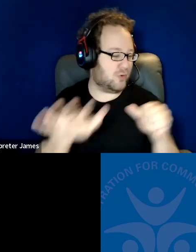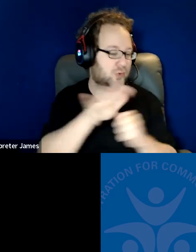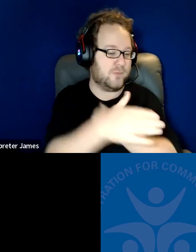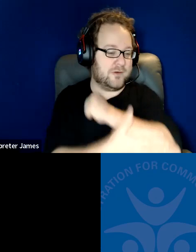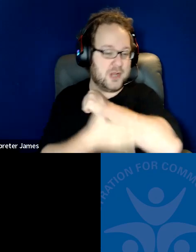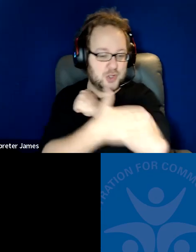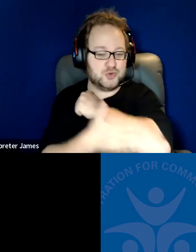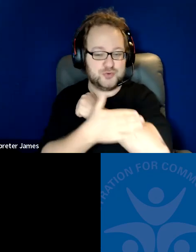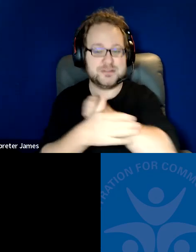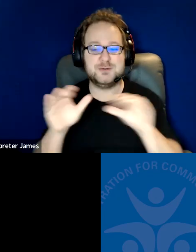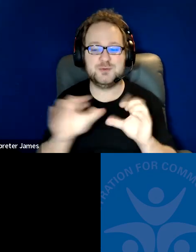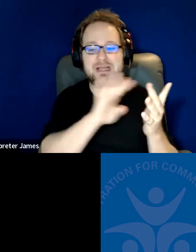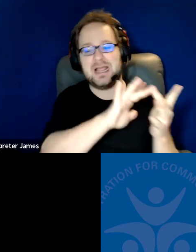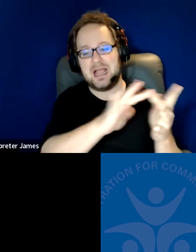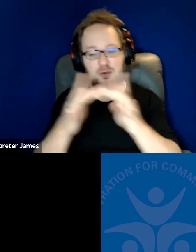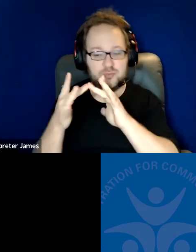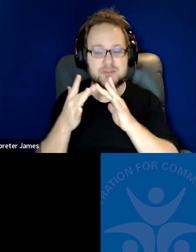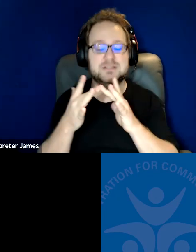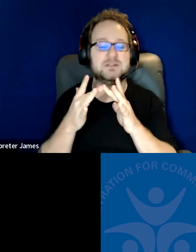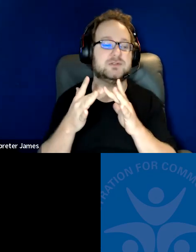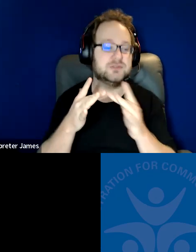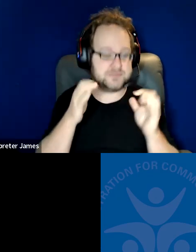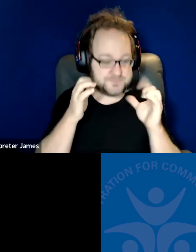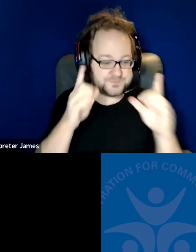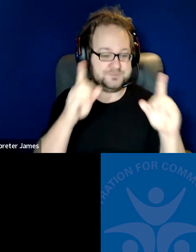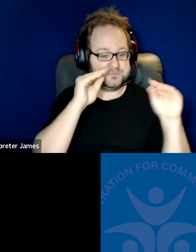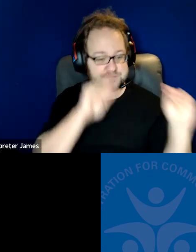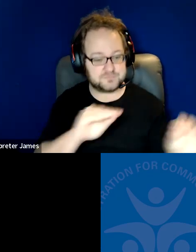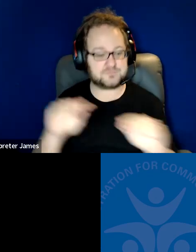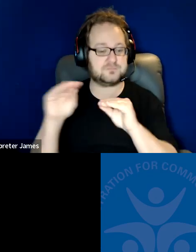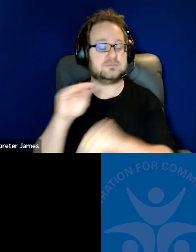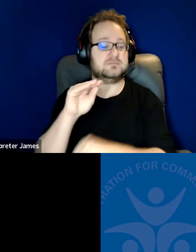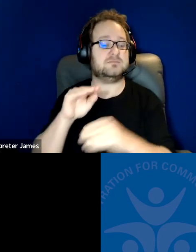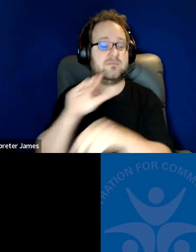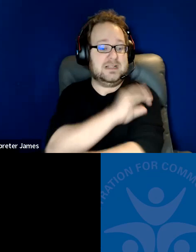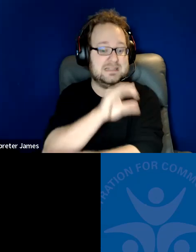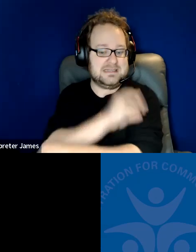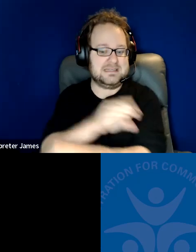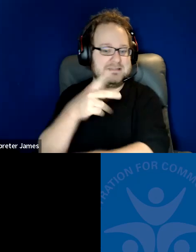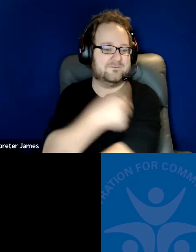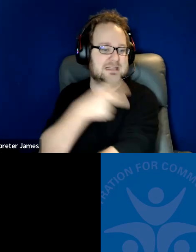and education, holding accessible vaccine clinics and providing in-home vaccinations